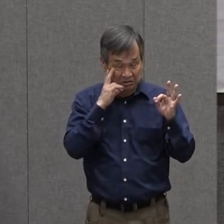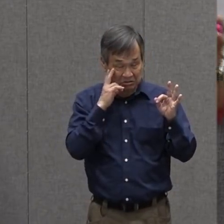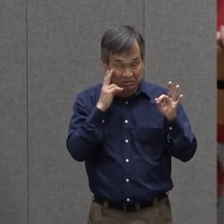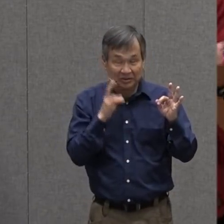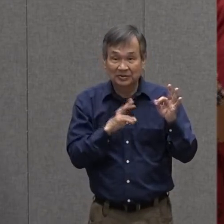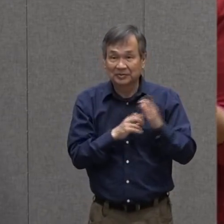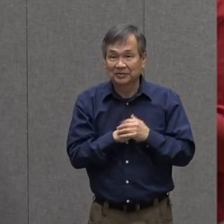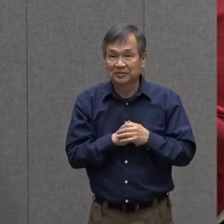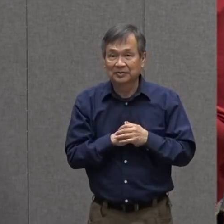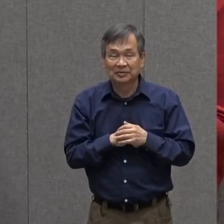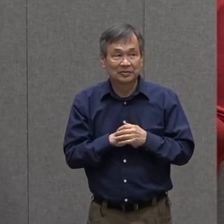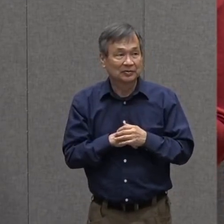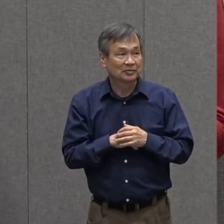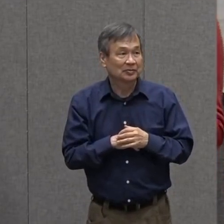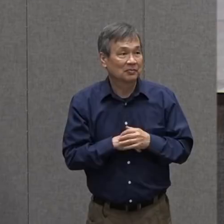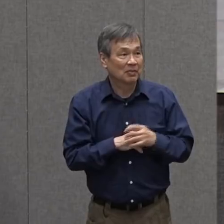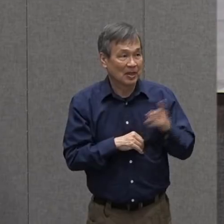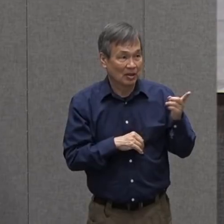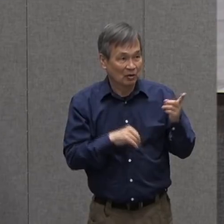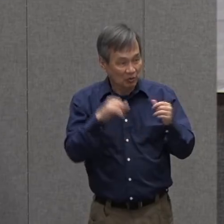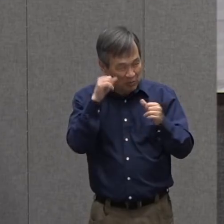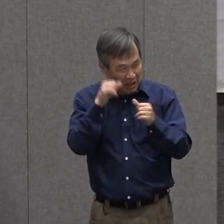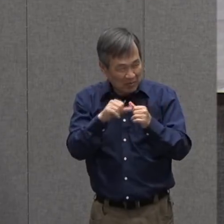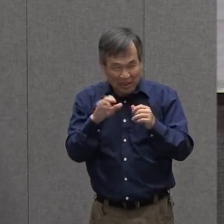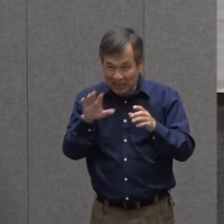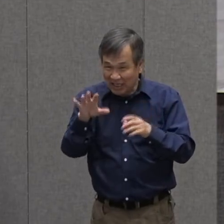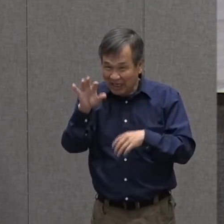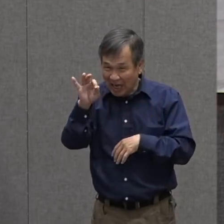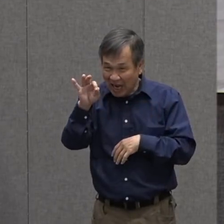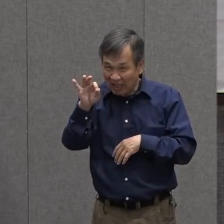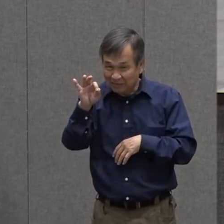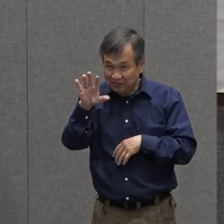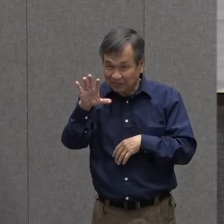Let's use our thinking about that nine that we did before.